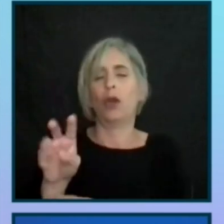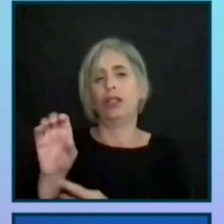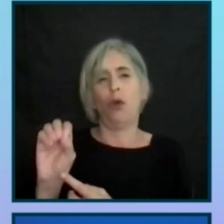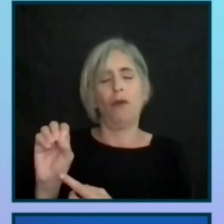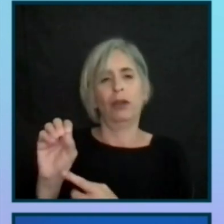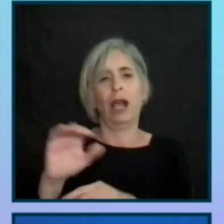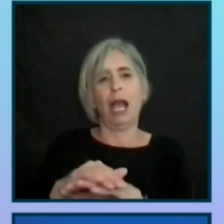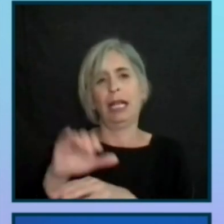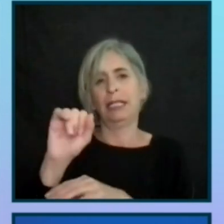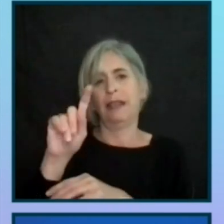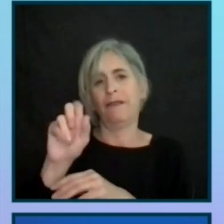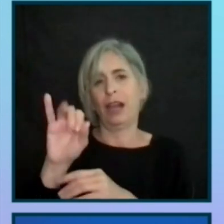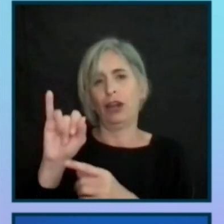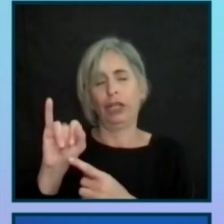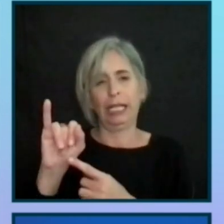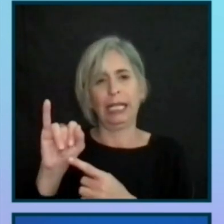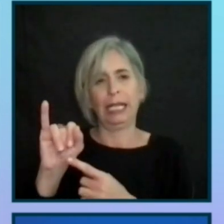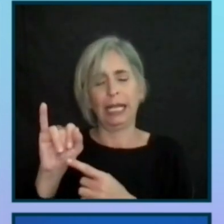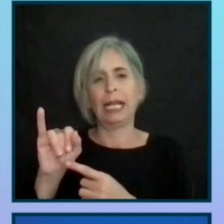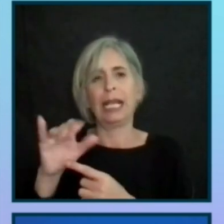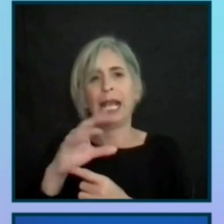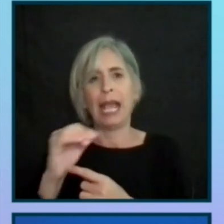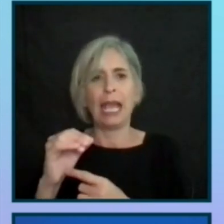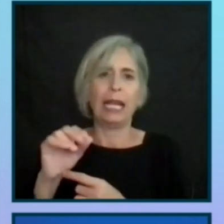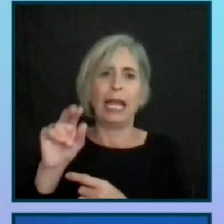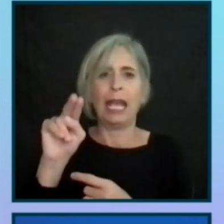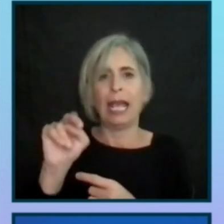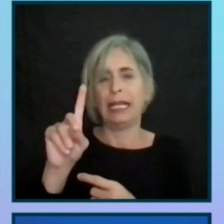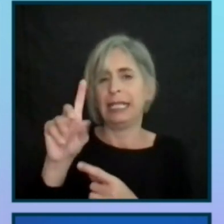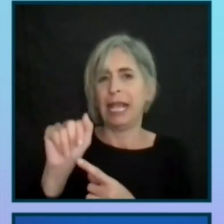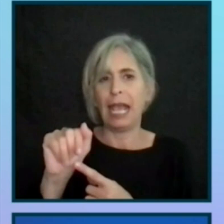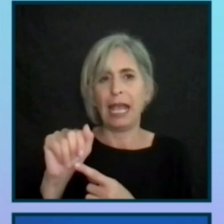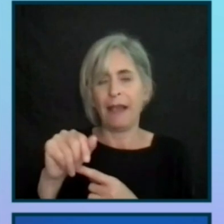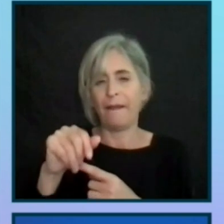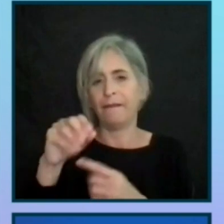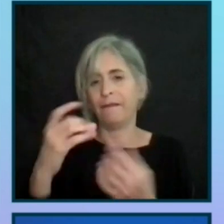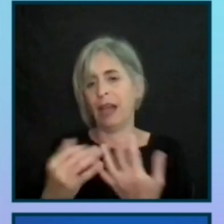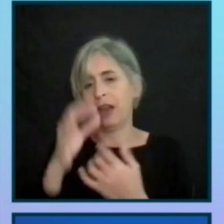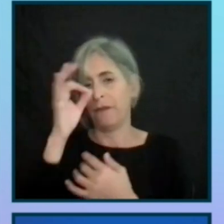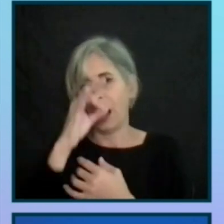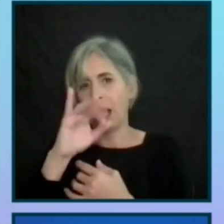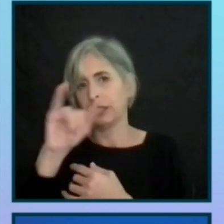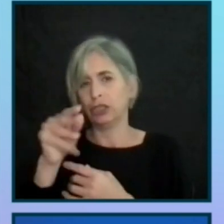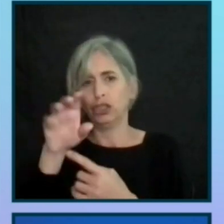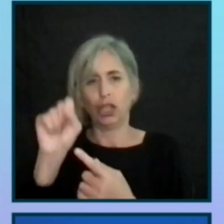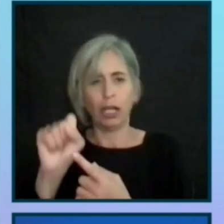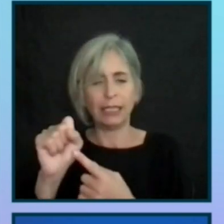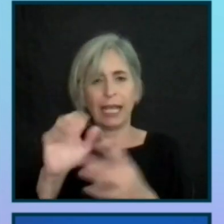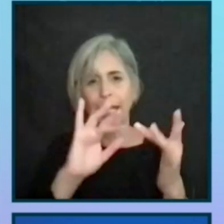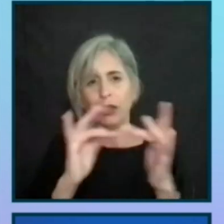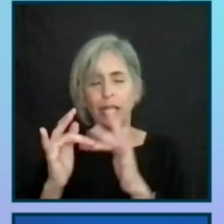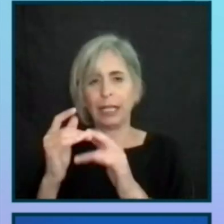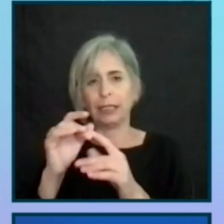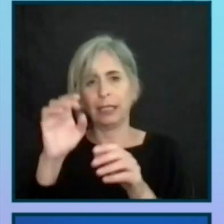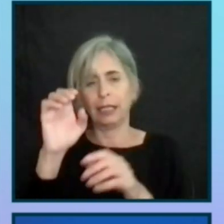and MacOS Big Sur, NVDA on Firefox and Windows 10 and Jaws on Internet Explorer 11 and Windows 10.